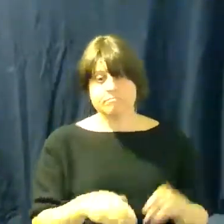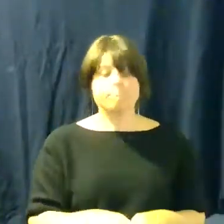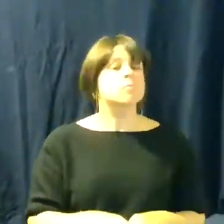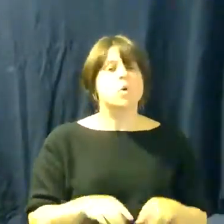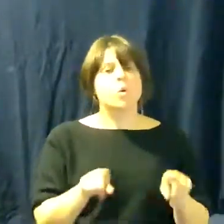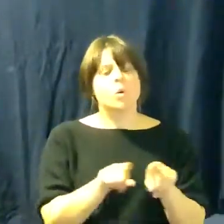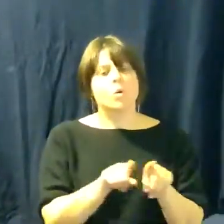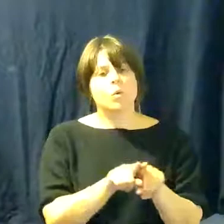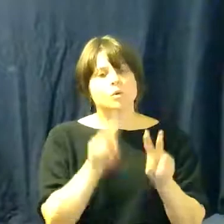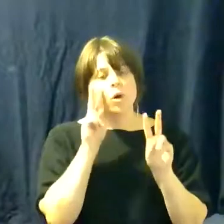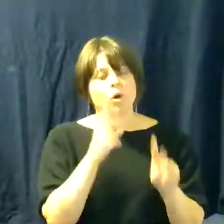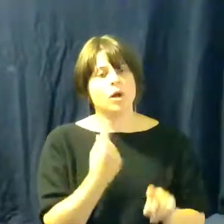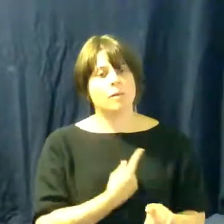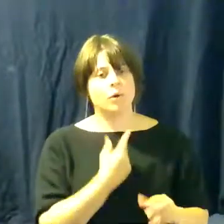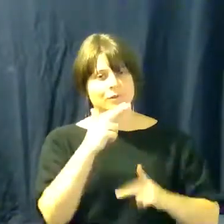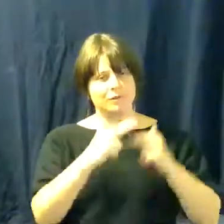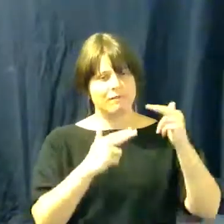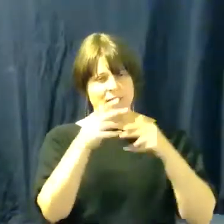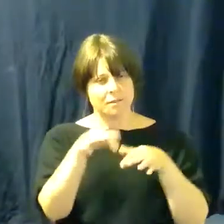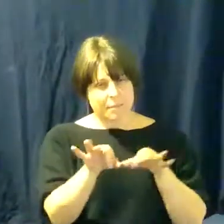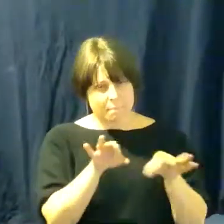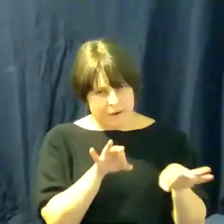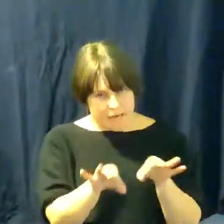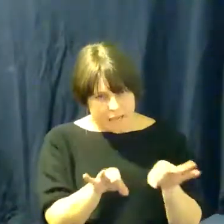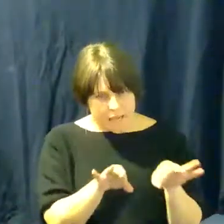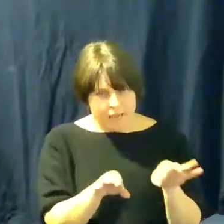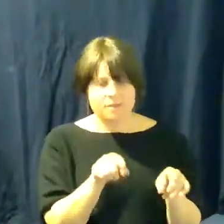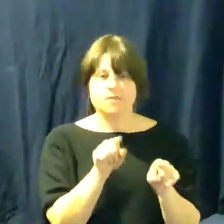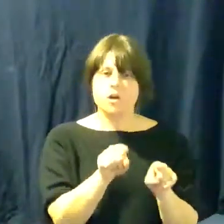on and some goals that you might want to set with a mentor. We